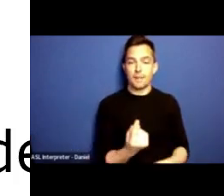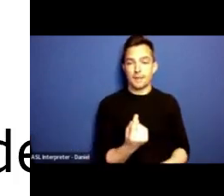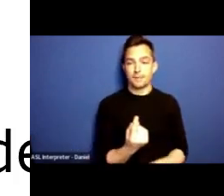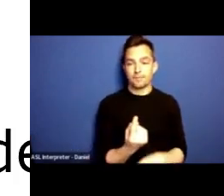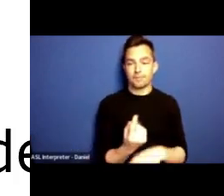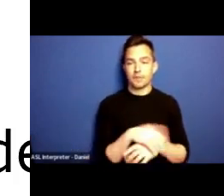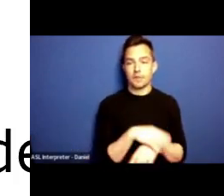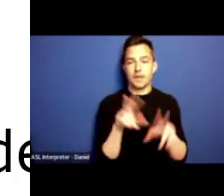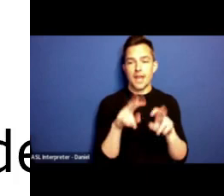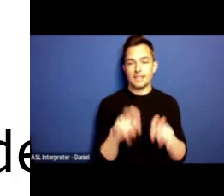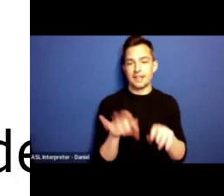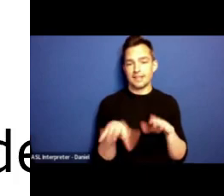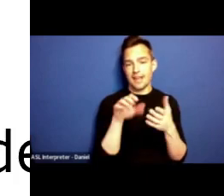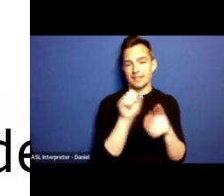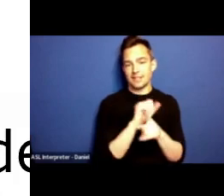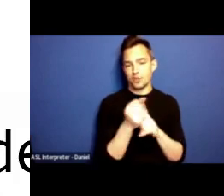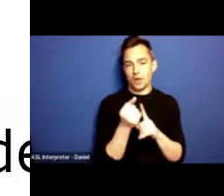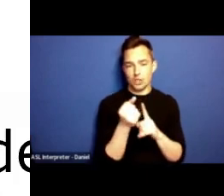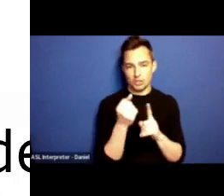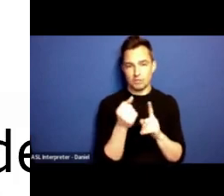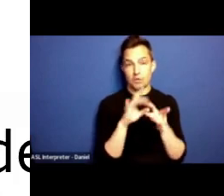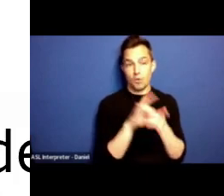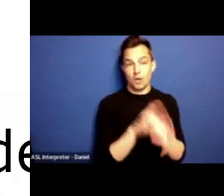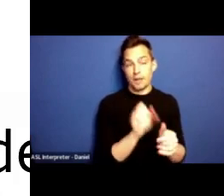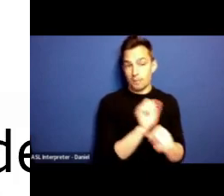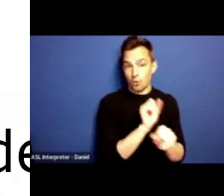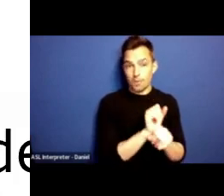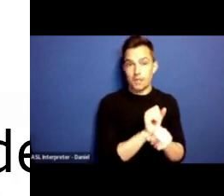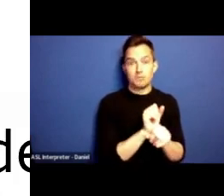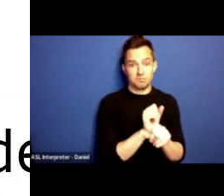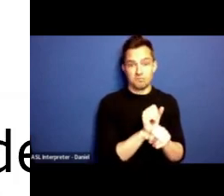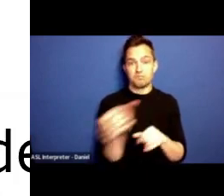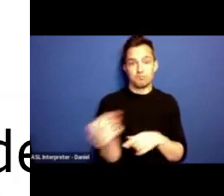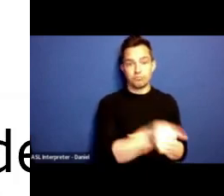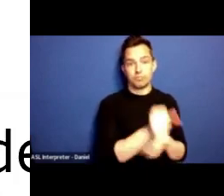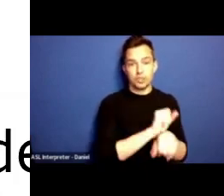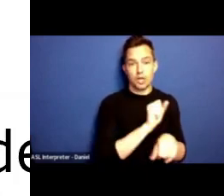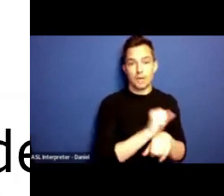situation, when it comes to employment, get them and employed, if they can be, if